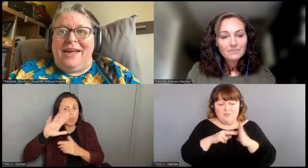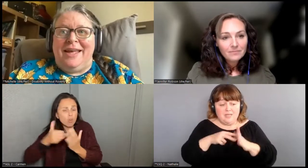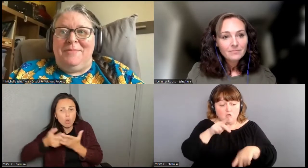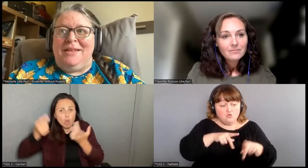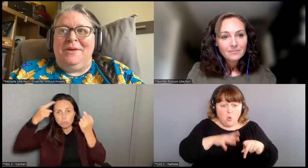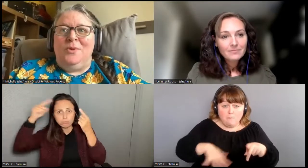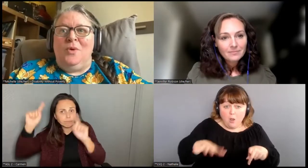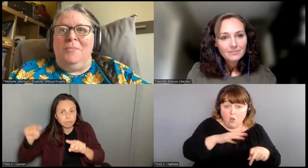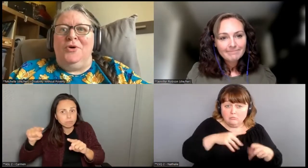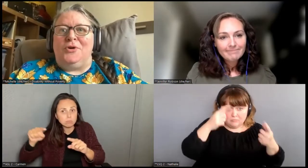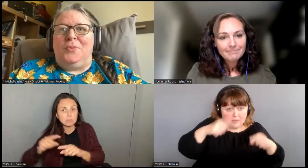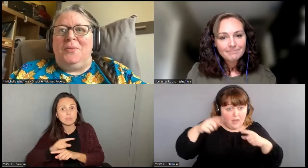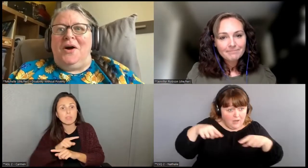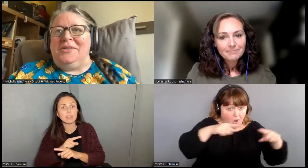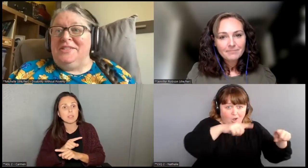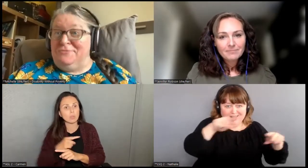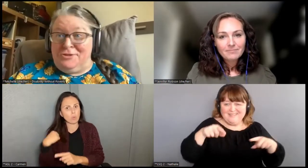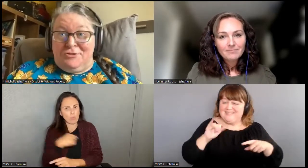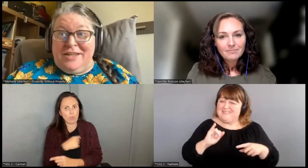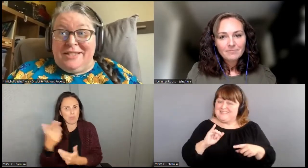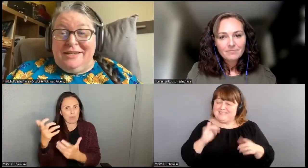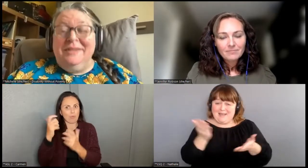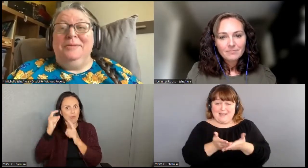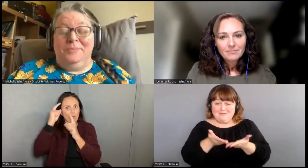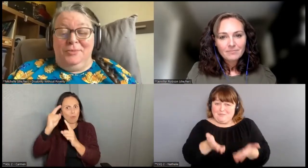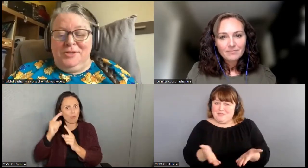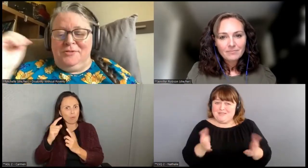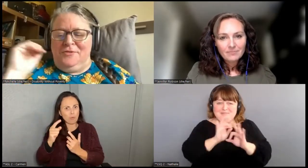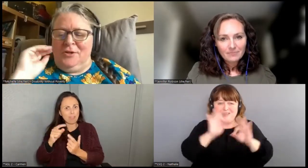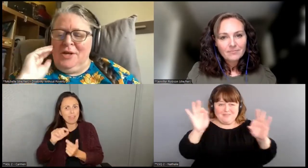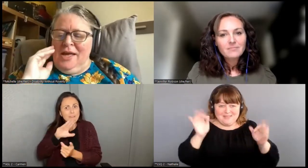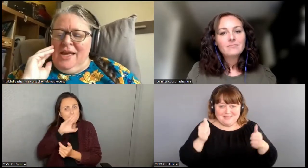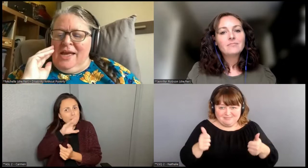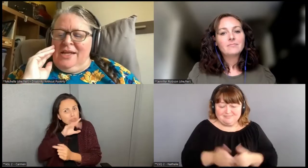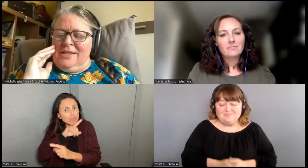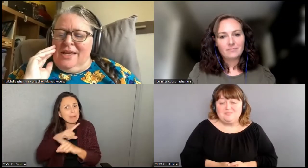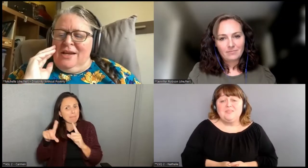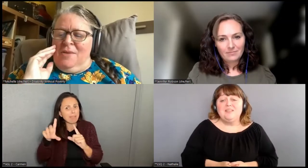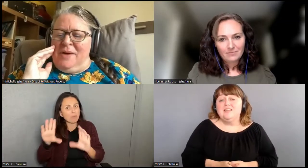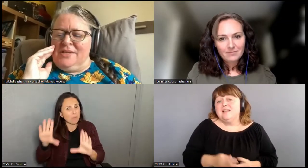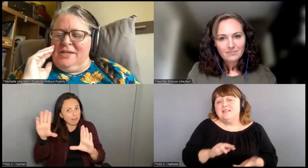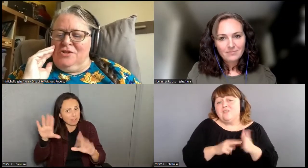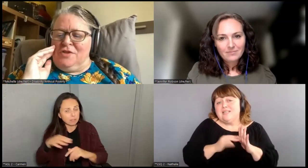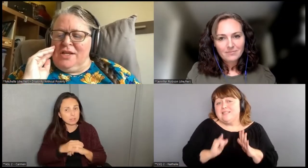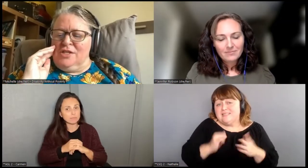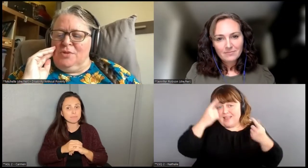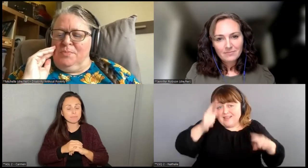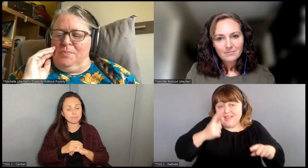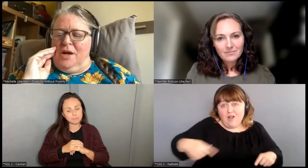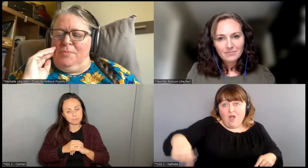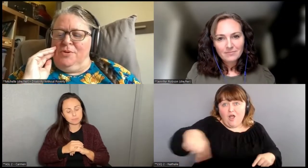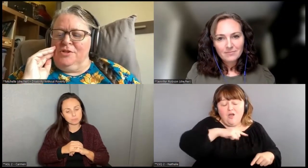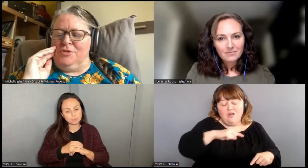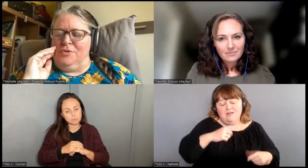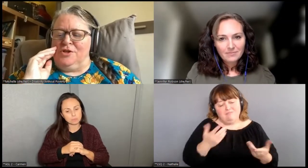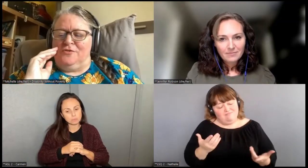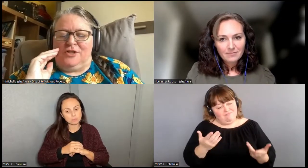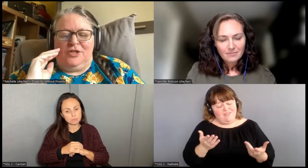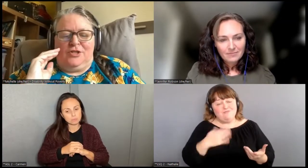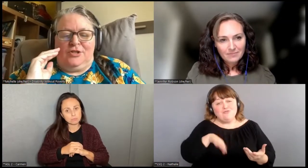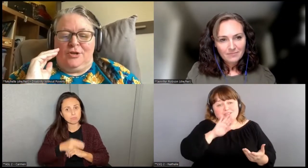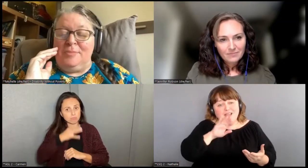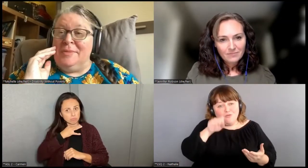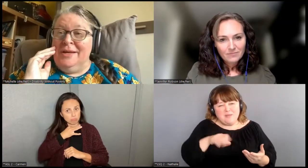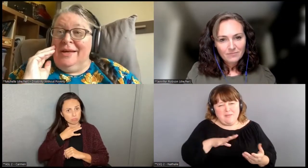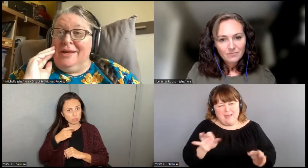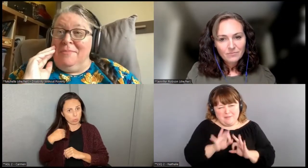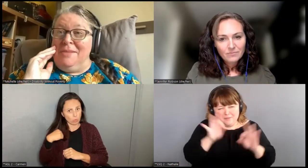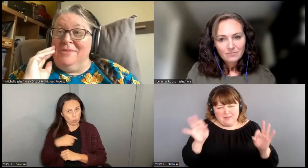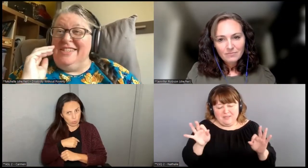RIGHT. WHAT MORE COULD WE WANT. IS IT IN OUR BEST INTEREST TO PUSH FOR SOME AMENDMENTS